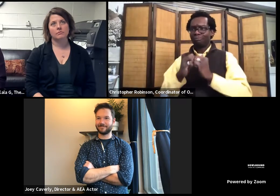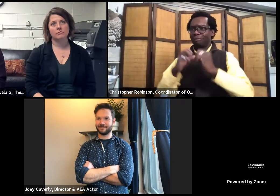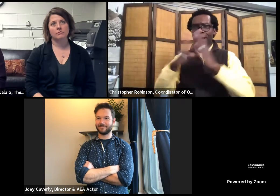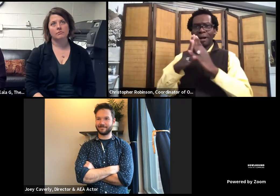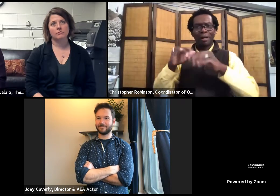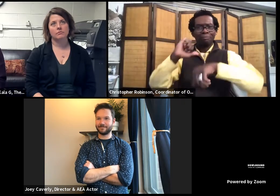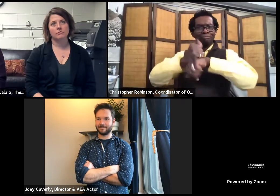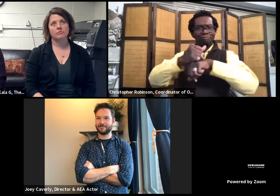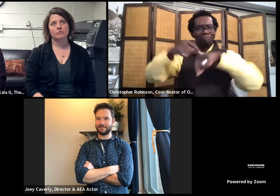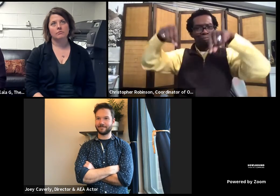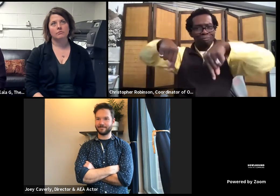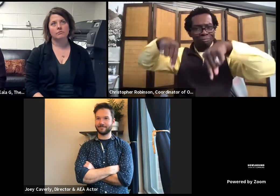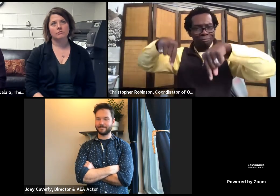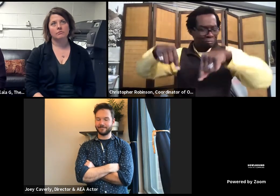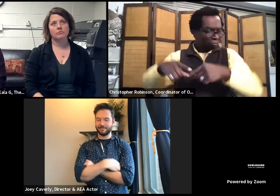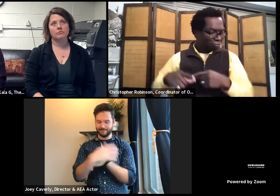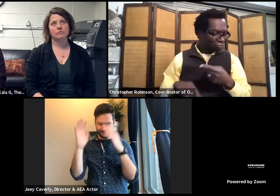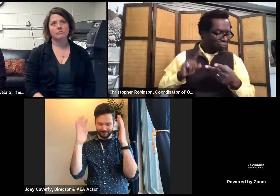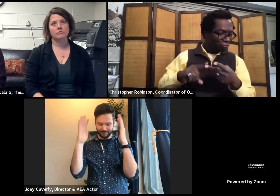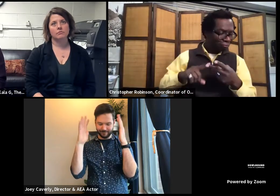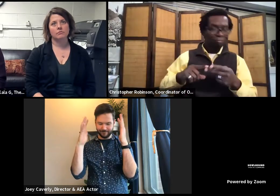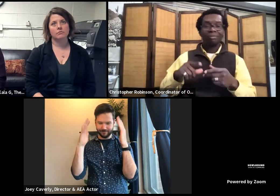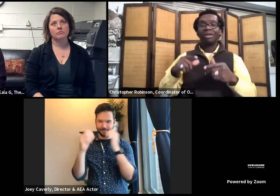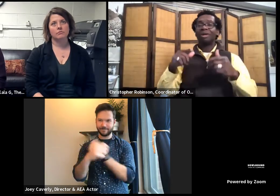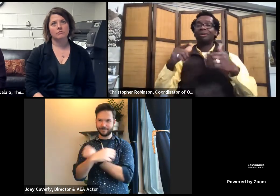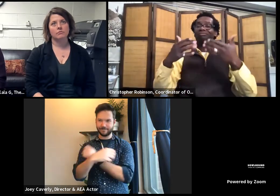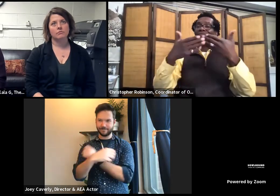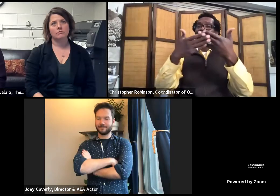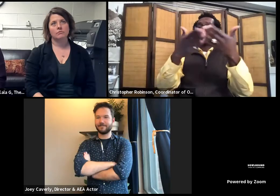I wanna thank the PSM for helping set this up, before we get started,